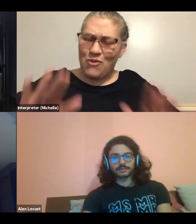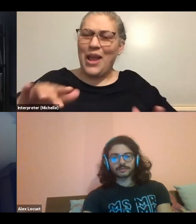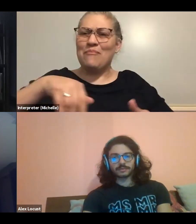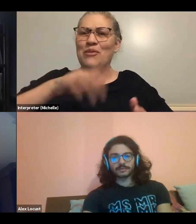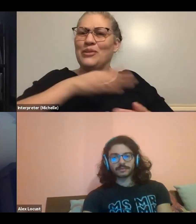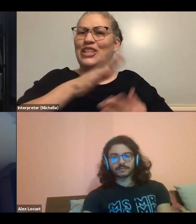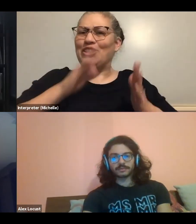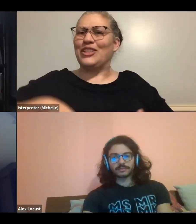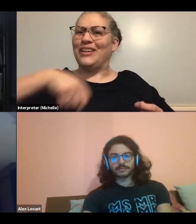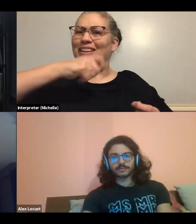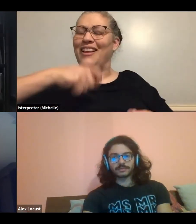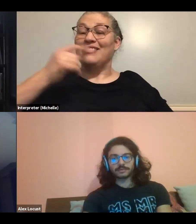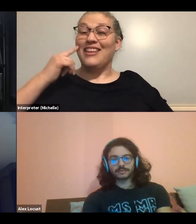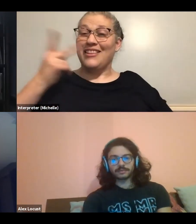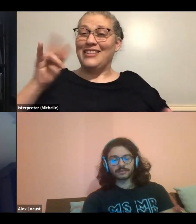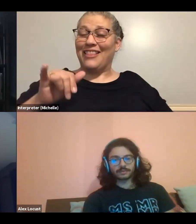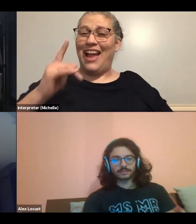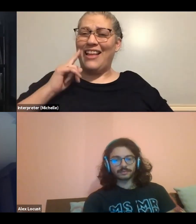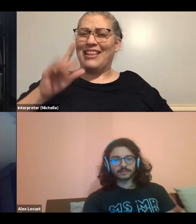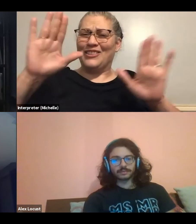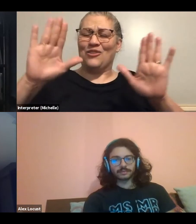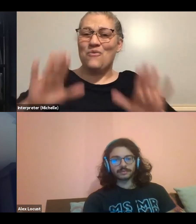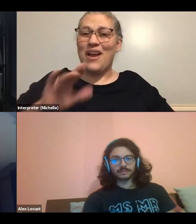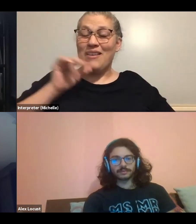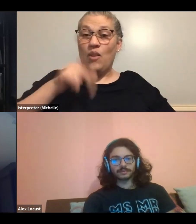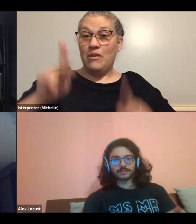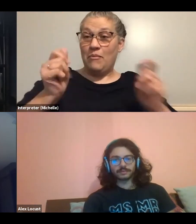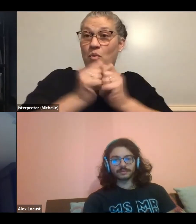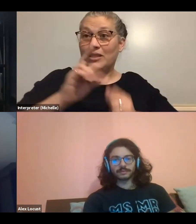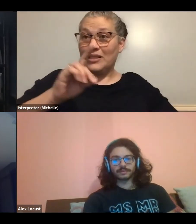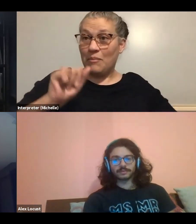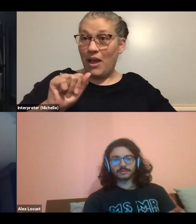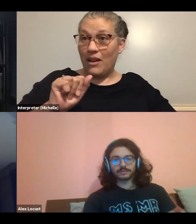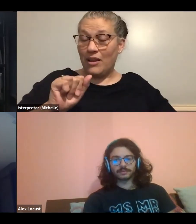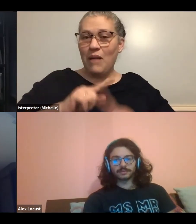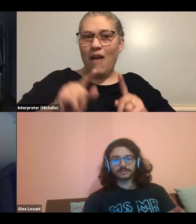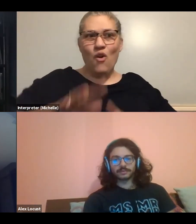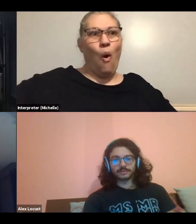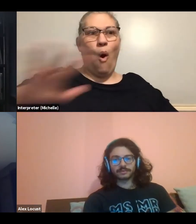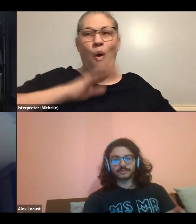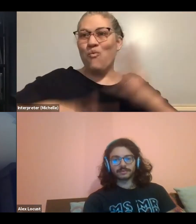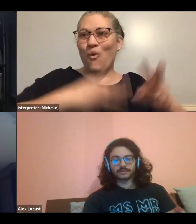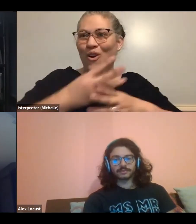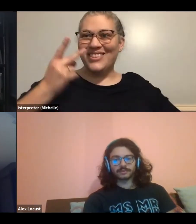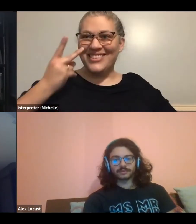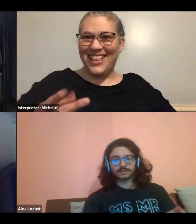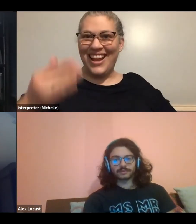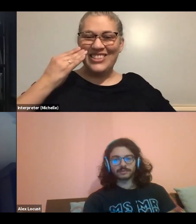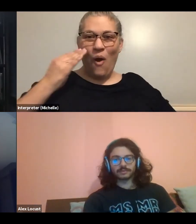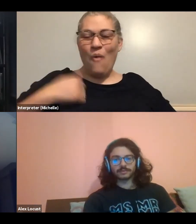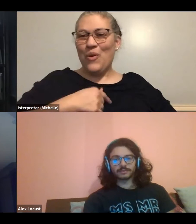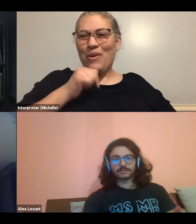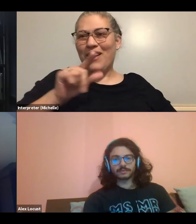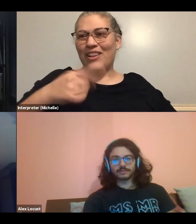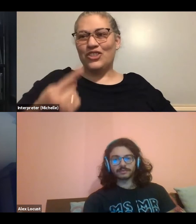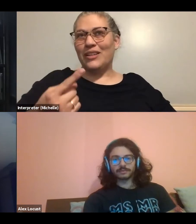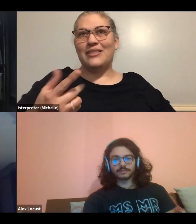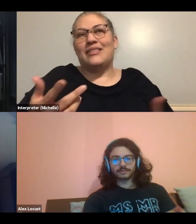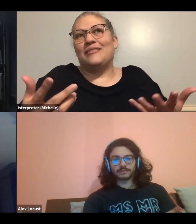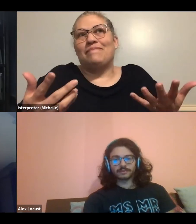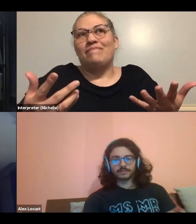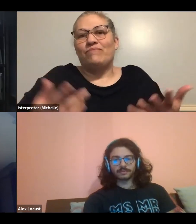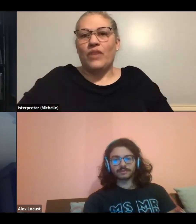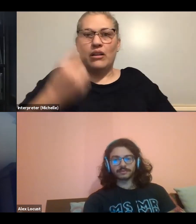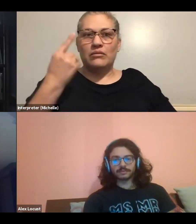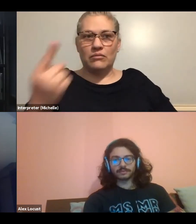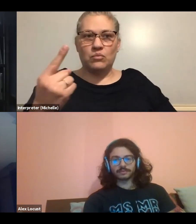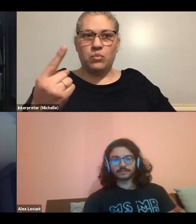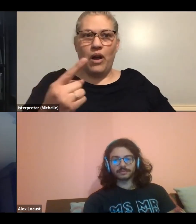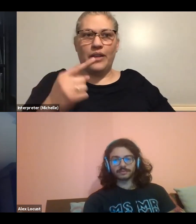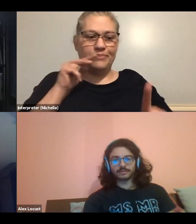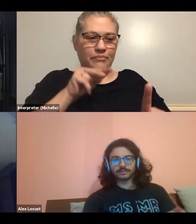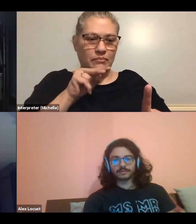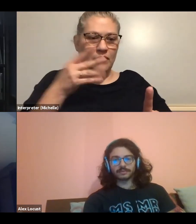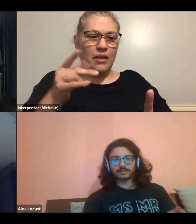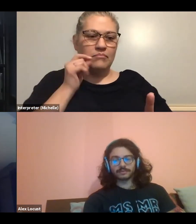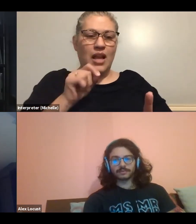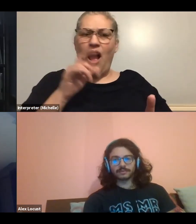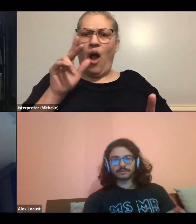Matthew Alaniz: is great for not only people with disabilities, but for the entire world, to see to know that we're not just kind of you know one note that that we have such a broader existence in the world more communities.